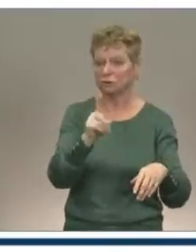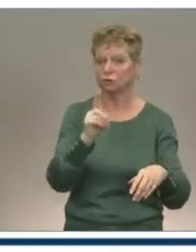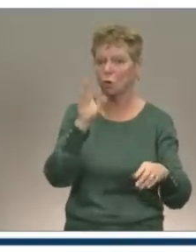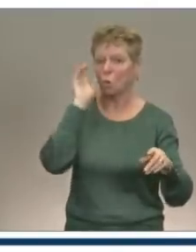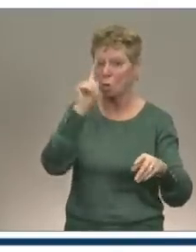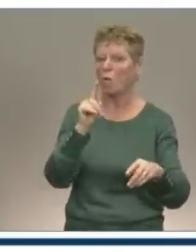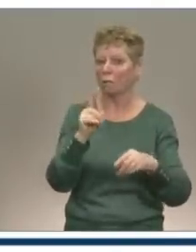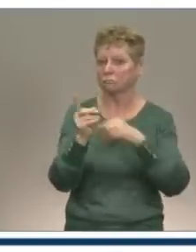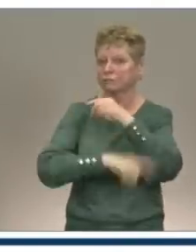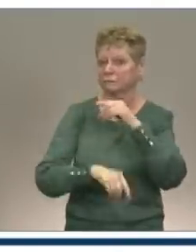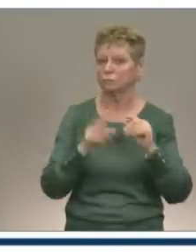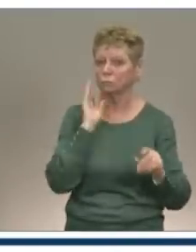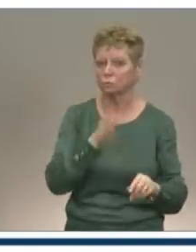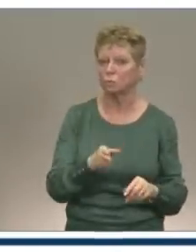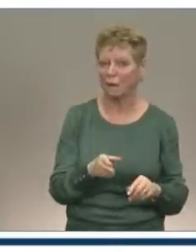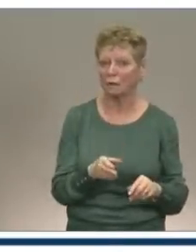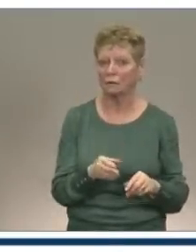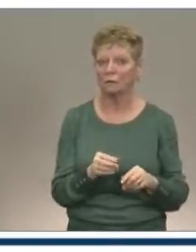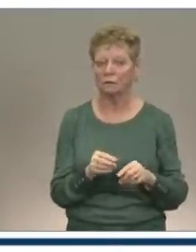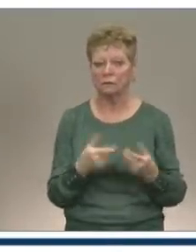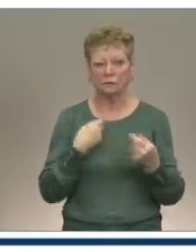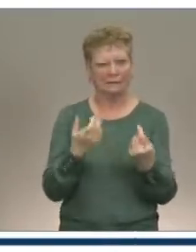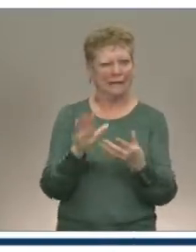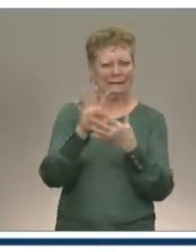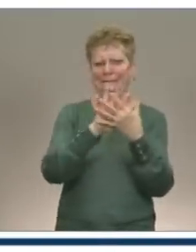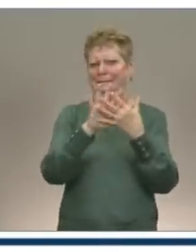right now that's a bit of a brazen zone so we're going to make it absolutely clear